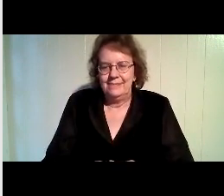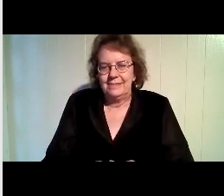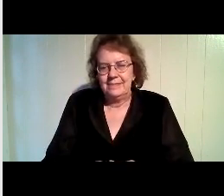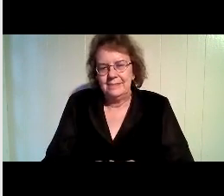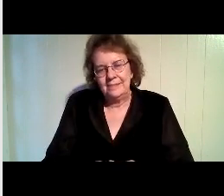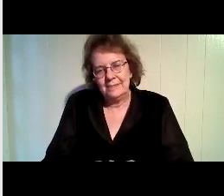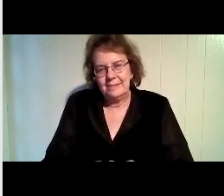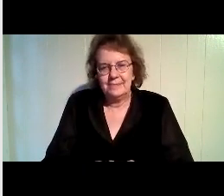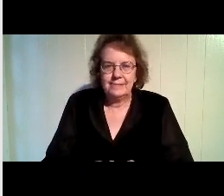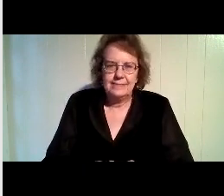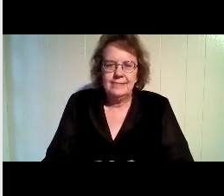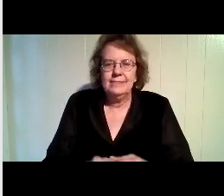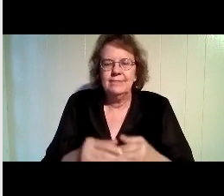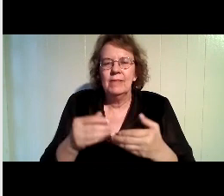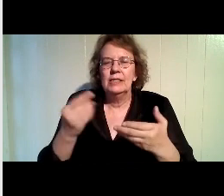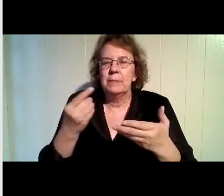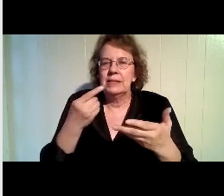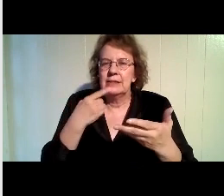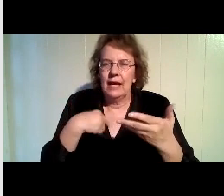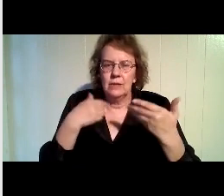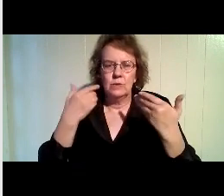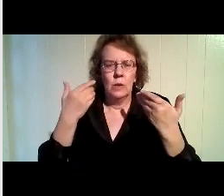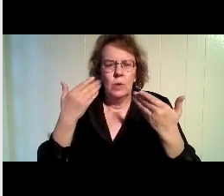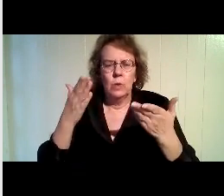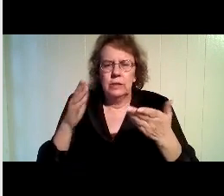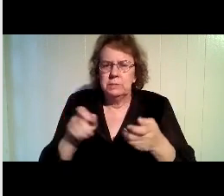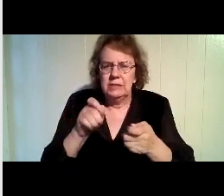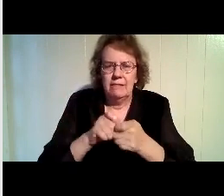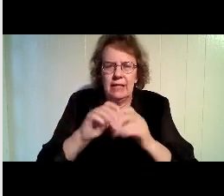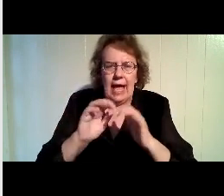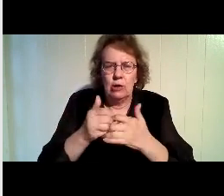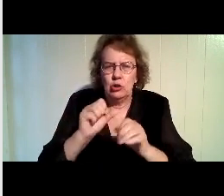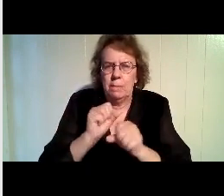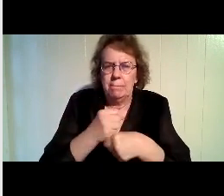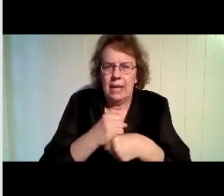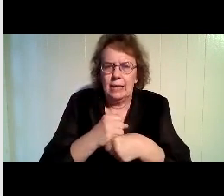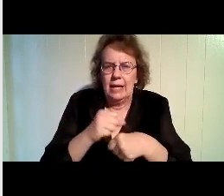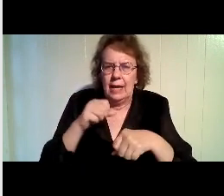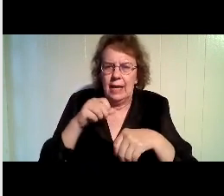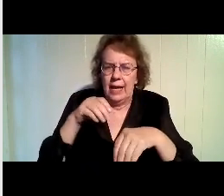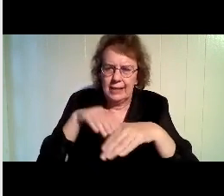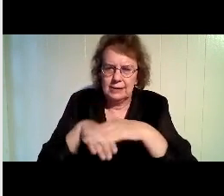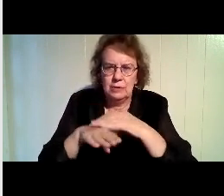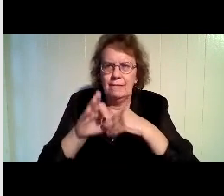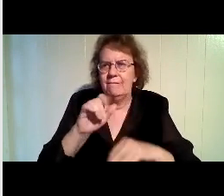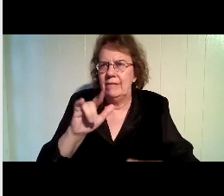Somebody said I don't know how I don't know specifically how to make an accessible fillable word form, but I have used them so it is possible. OK, so excellent.